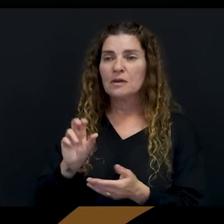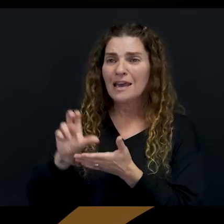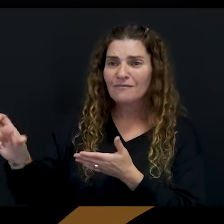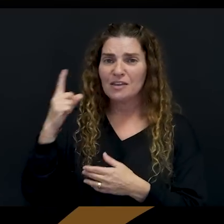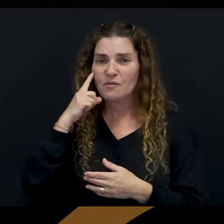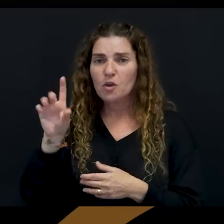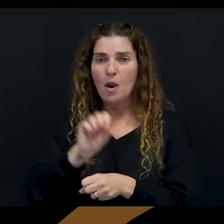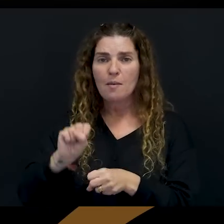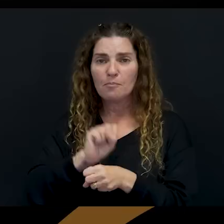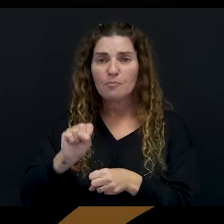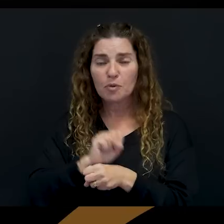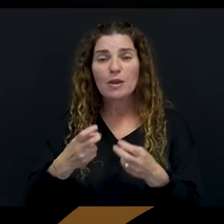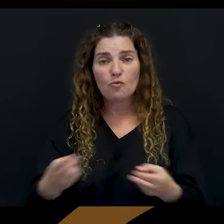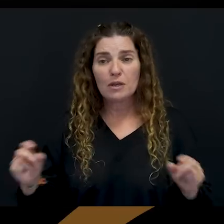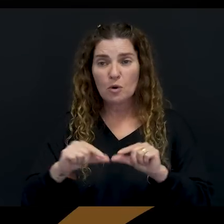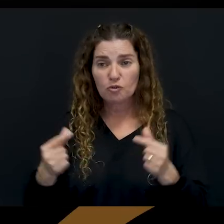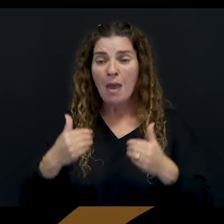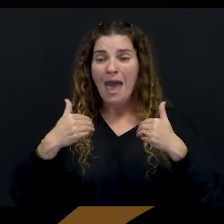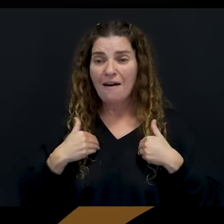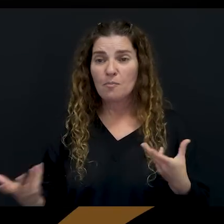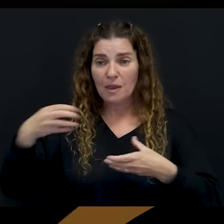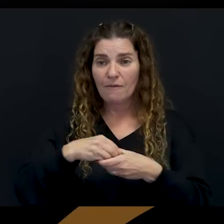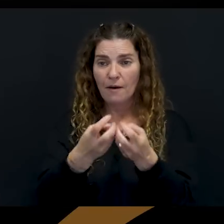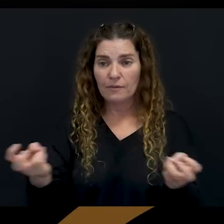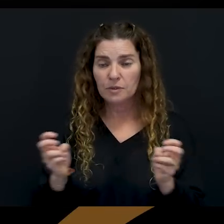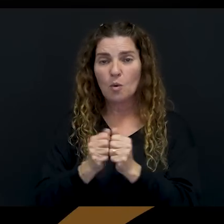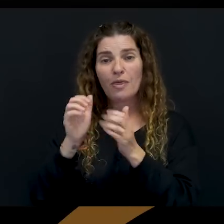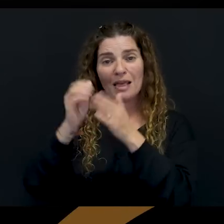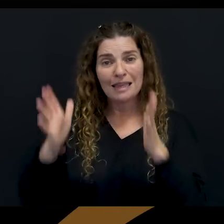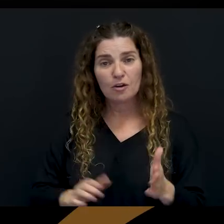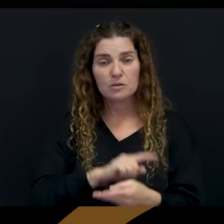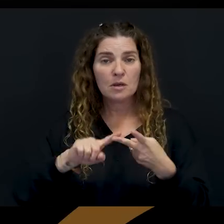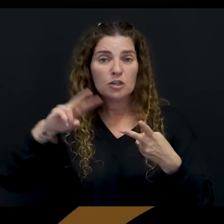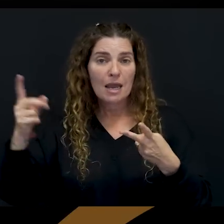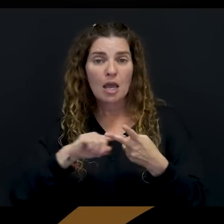Number two, include. Make a commitment today to prioritize